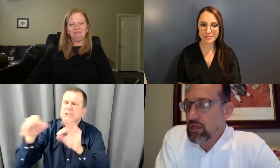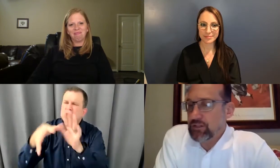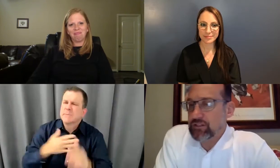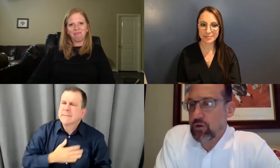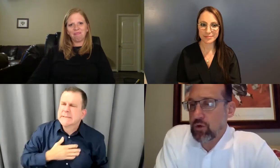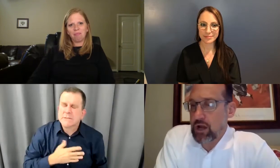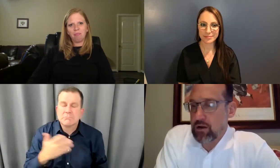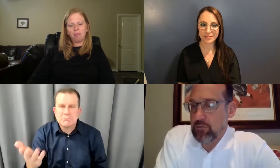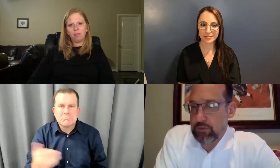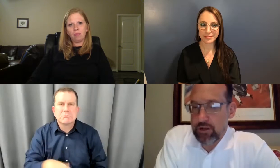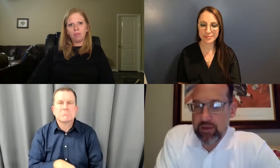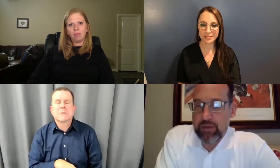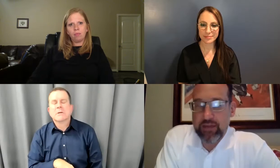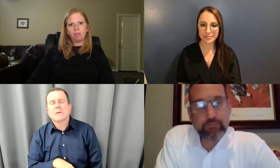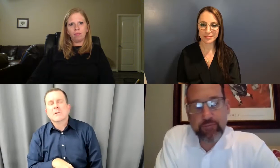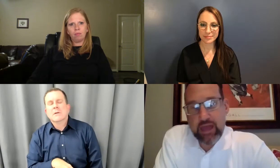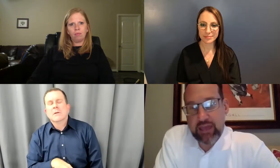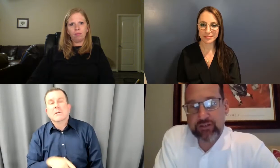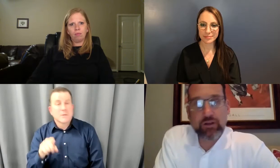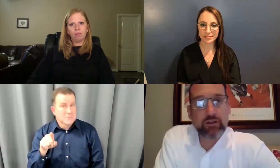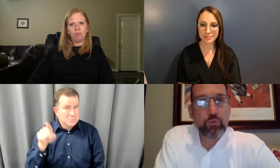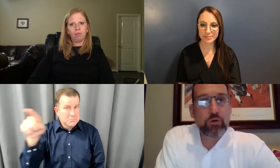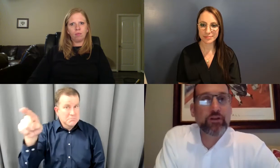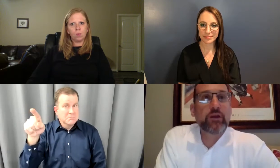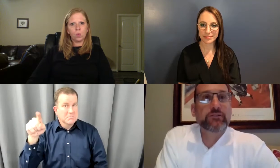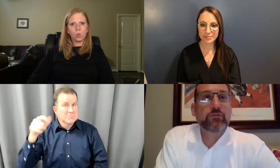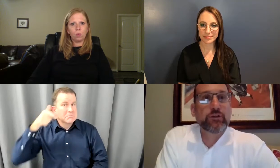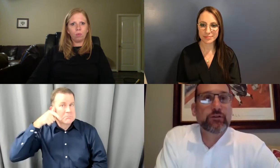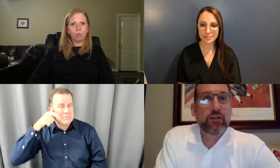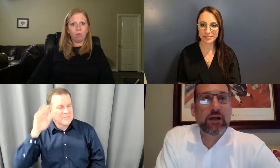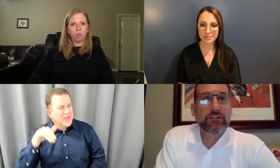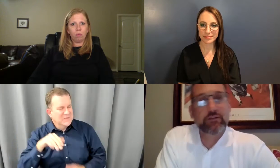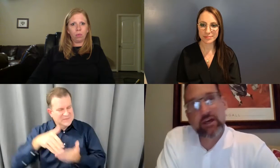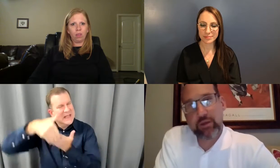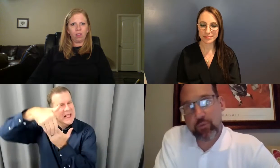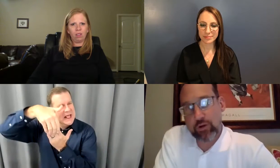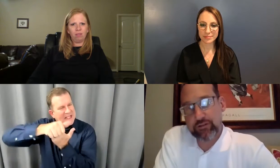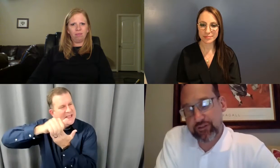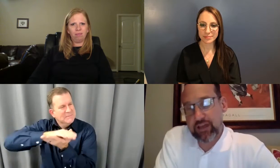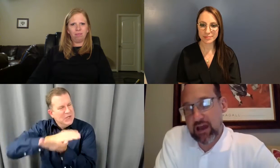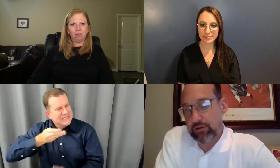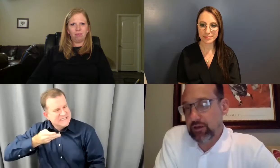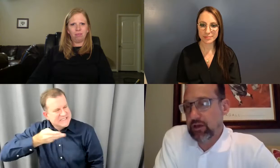So, they may hand you a clipboard and a pencil and a lot of paperwork to fill out,